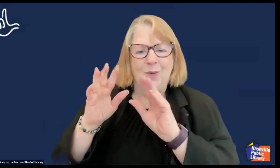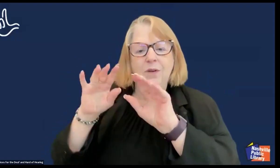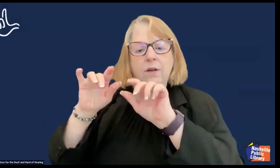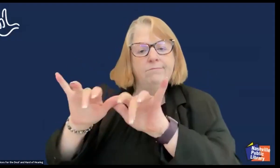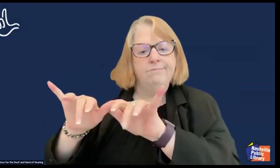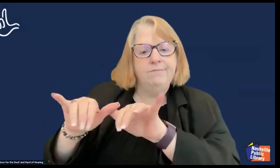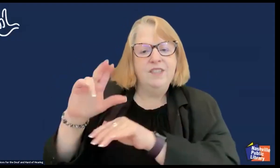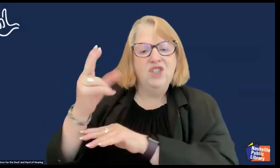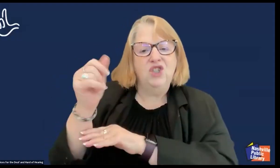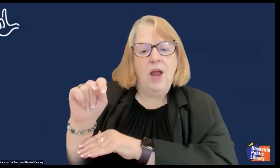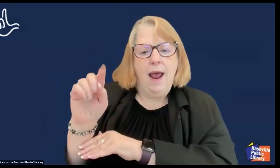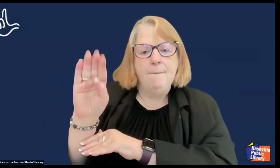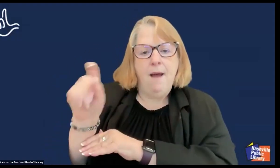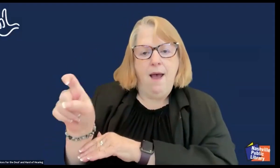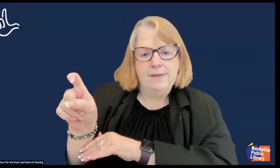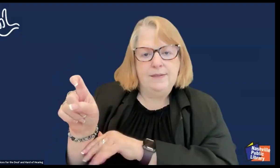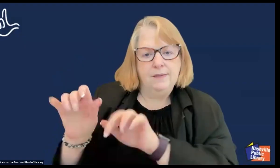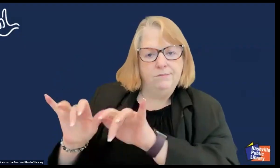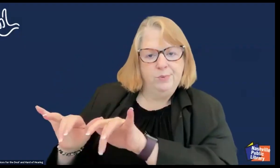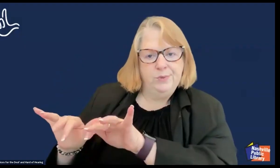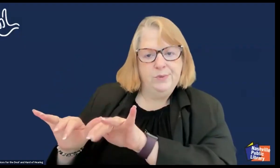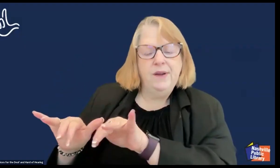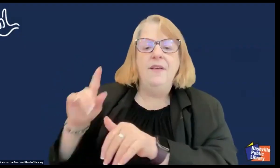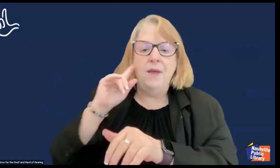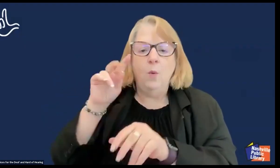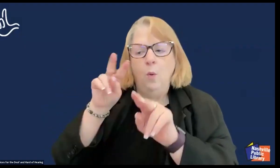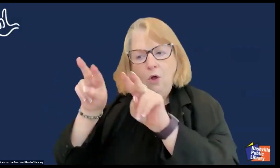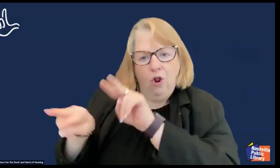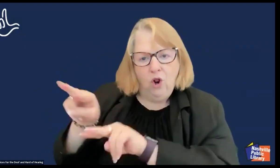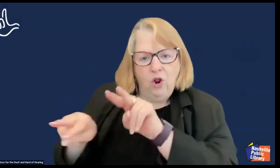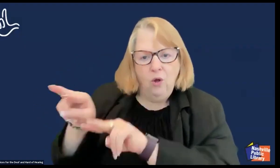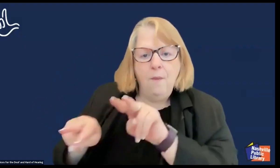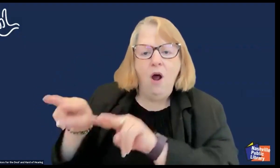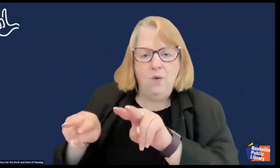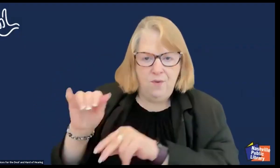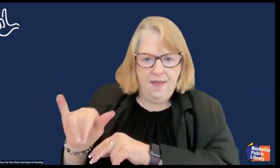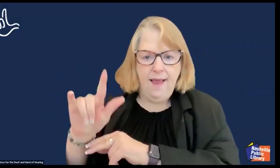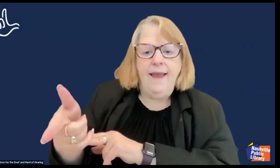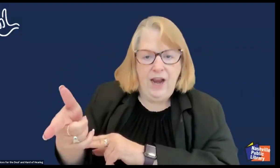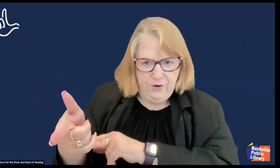And if you have any questions, please feel free to type them out at any point in the chat box.